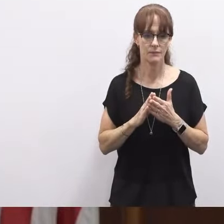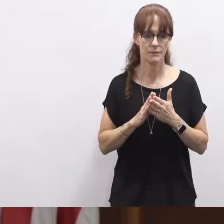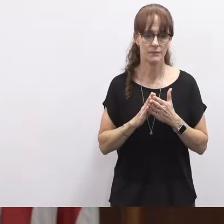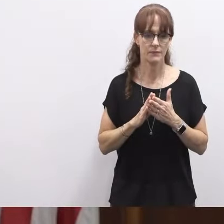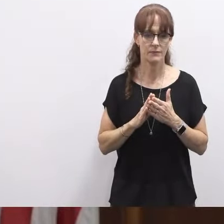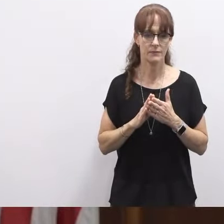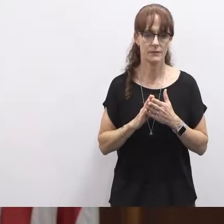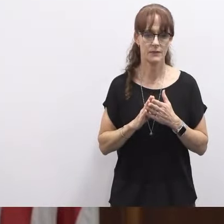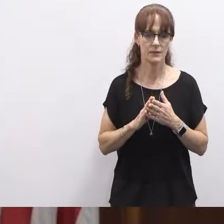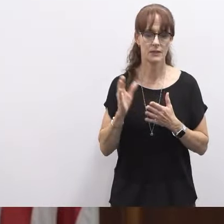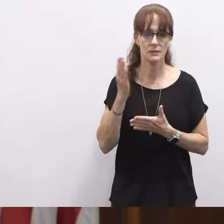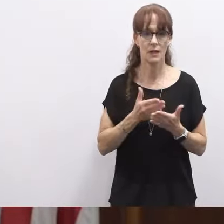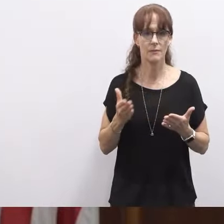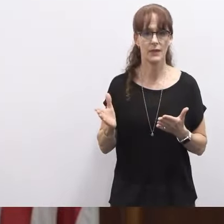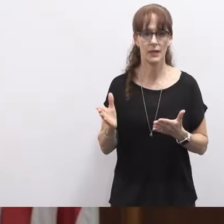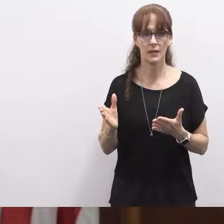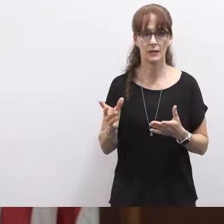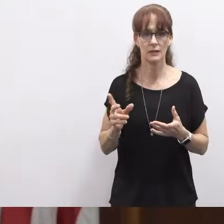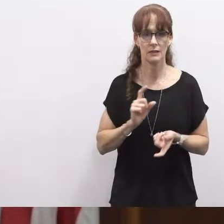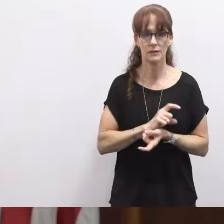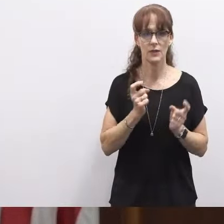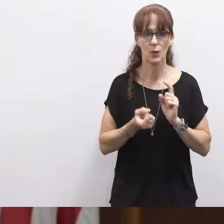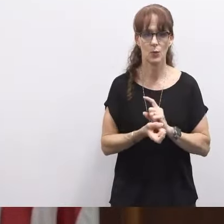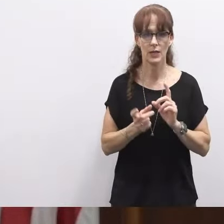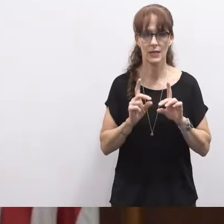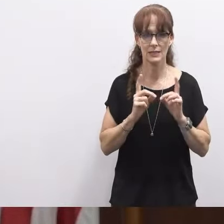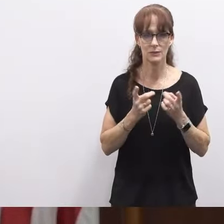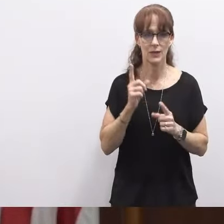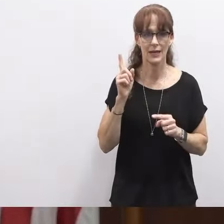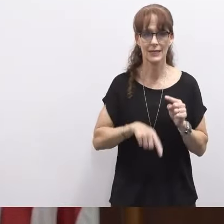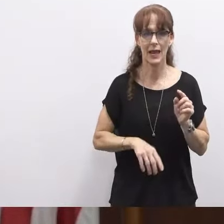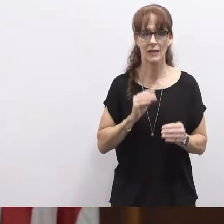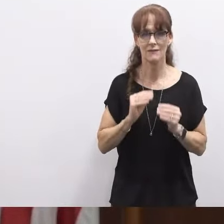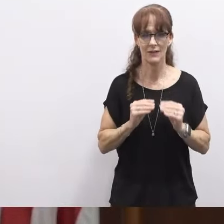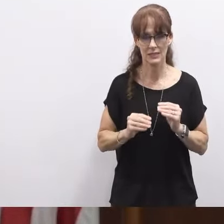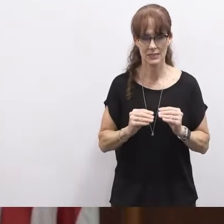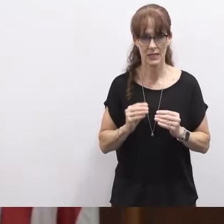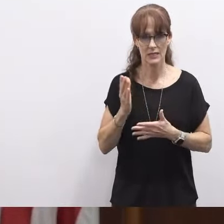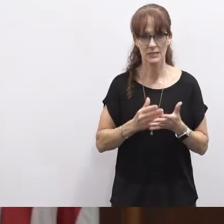that the redistricting process can't fix. So some of the comments on here